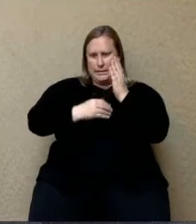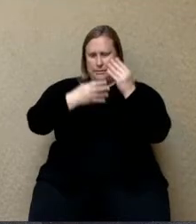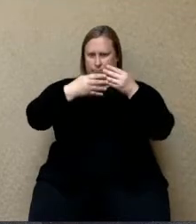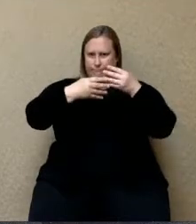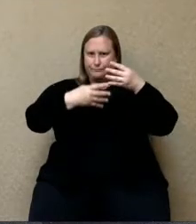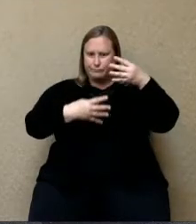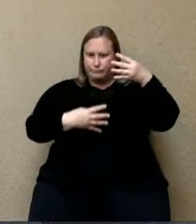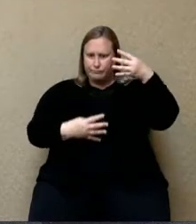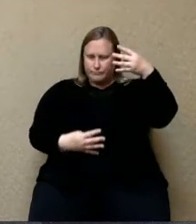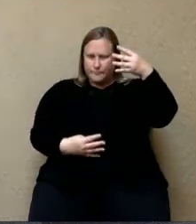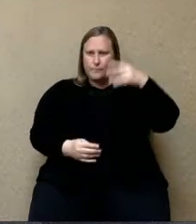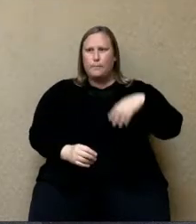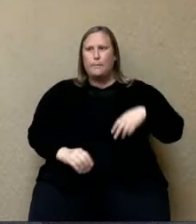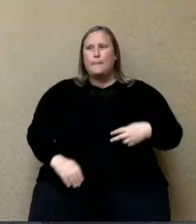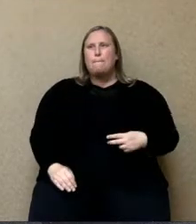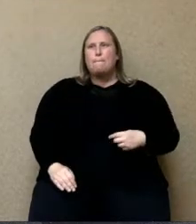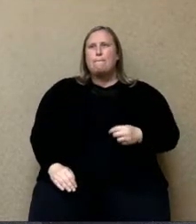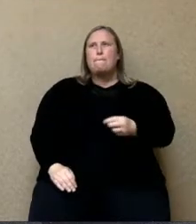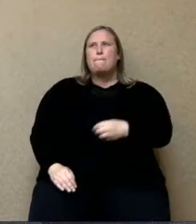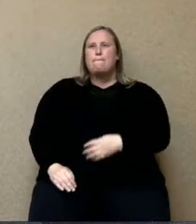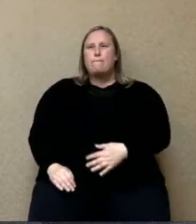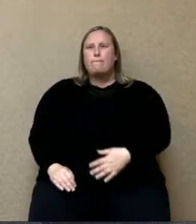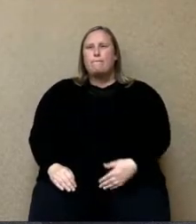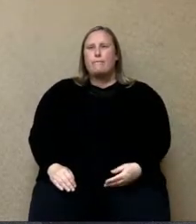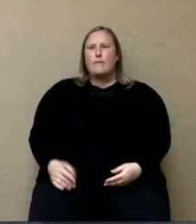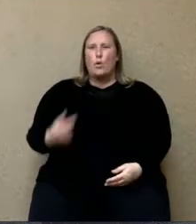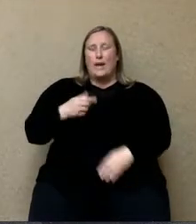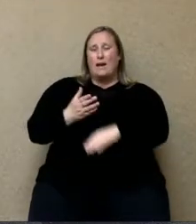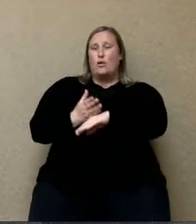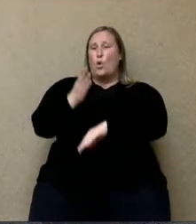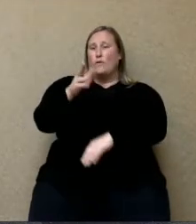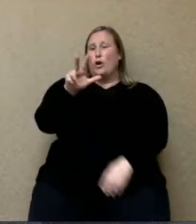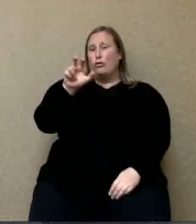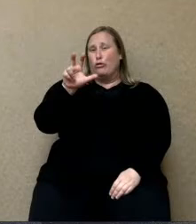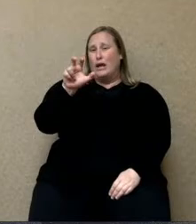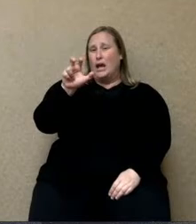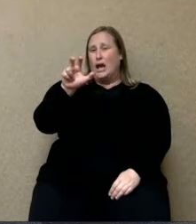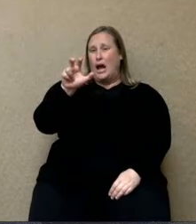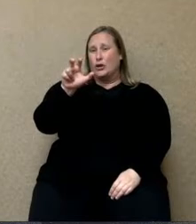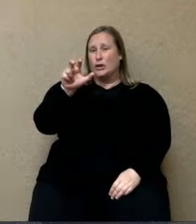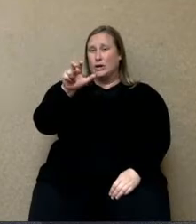because there was over 300 members in Neumann and